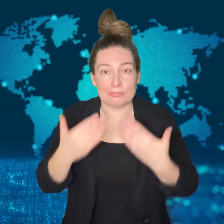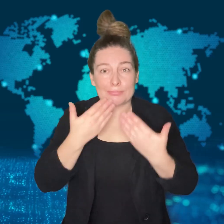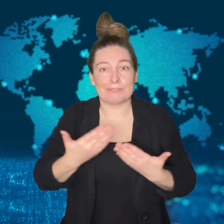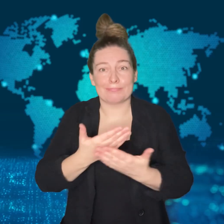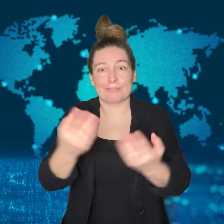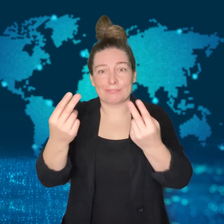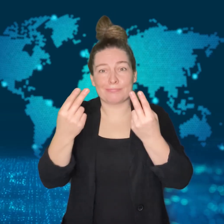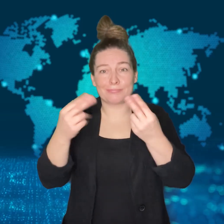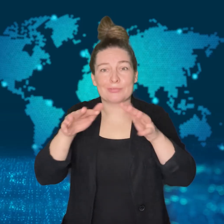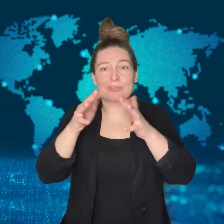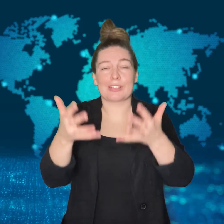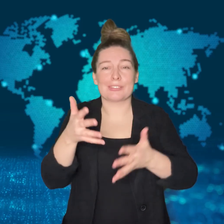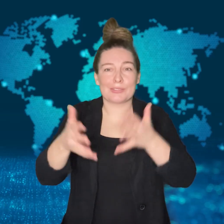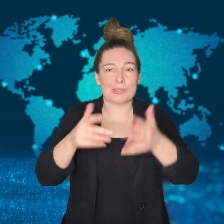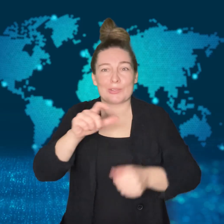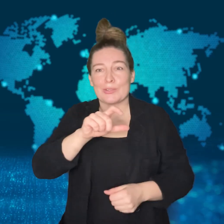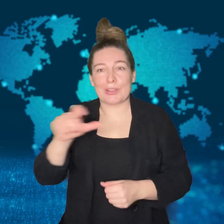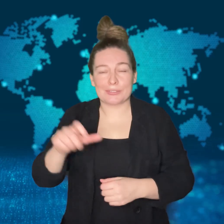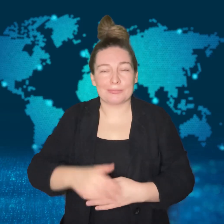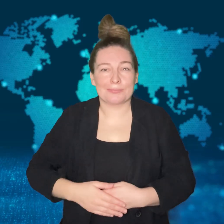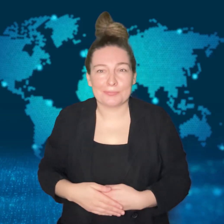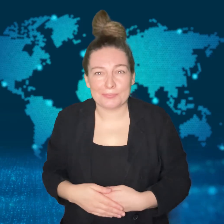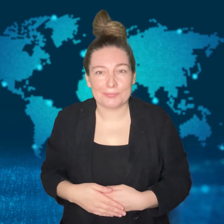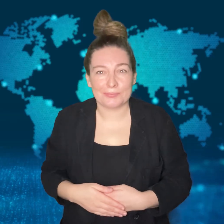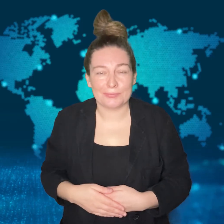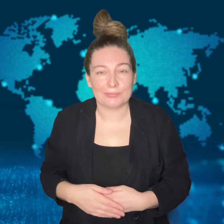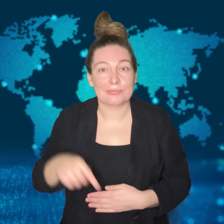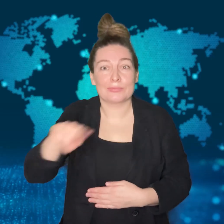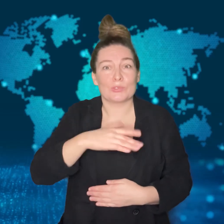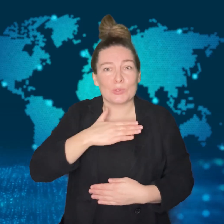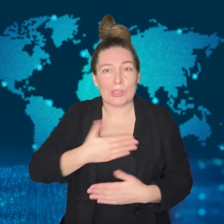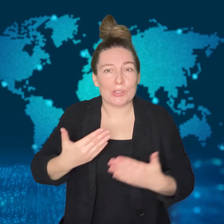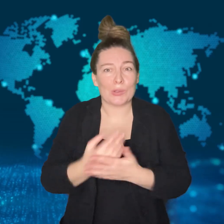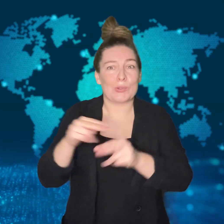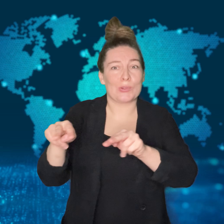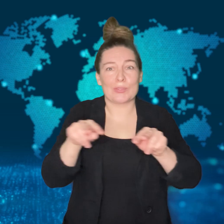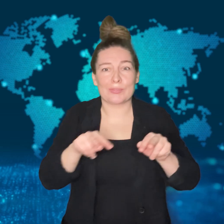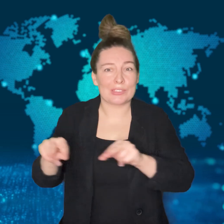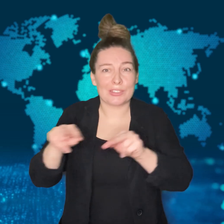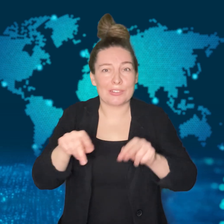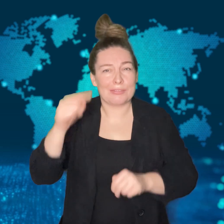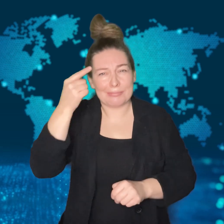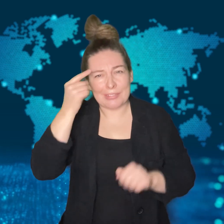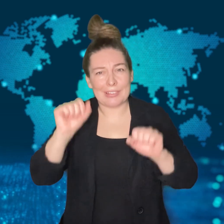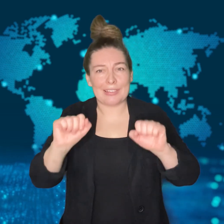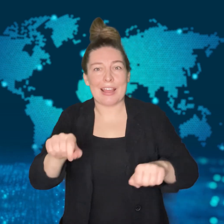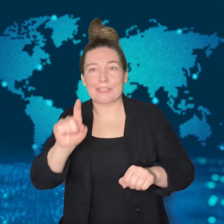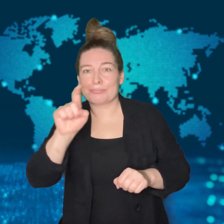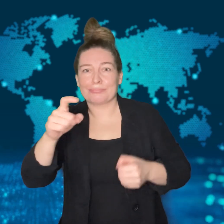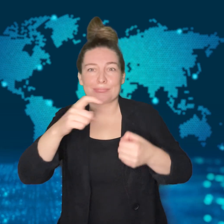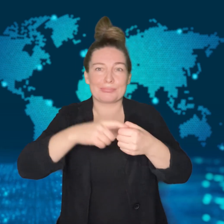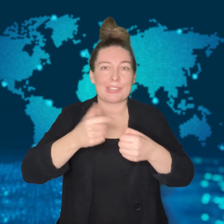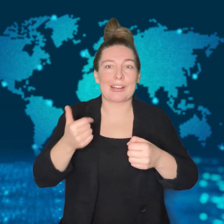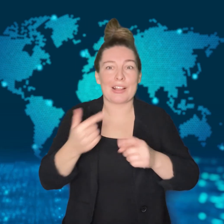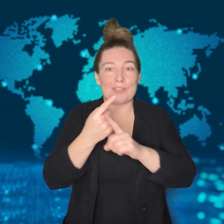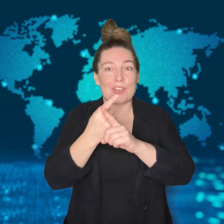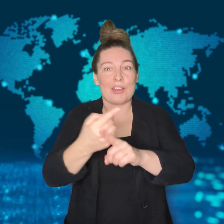Thank you for watching WorldSign Week. Don't forget to subscribe, like, and follow H3 World TV to